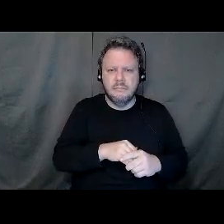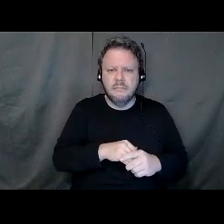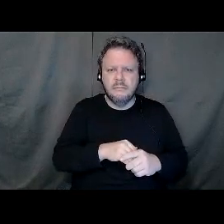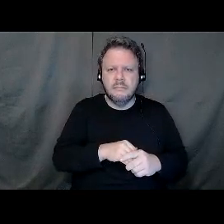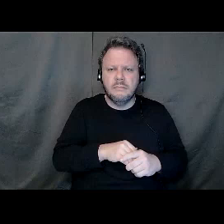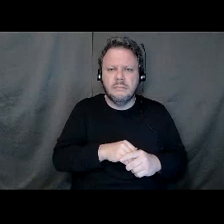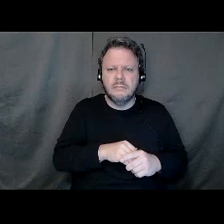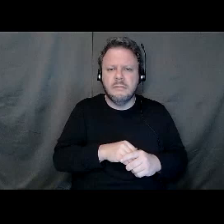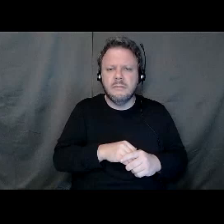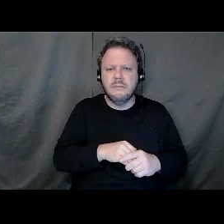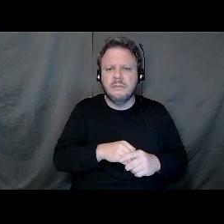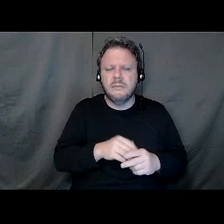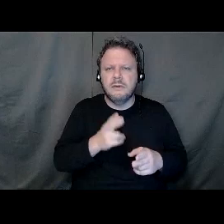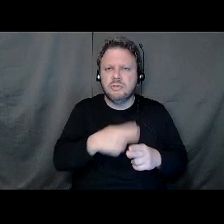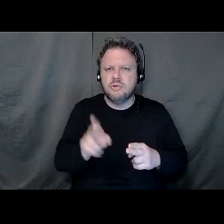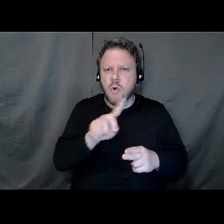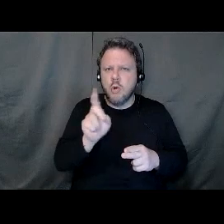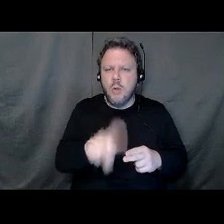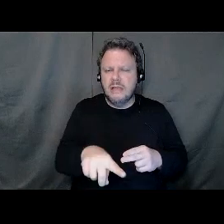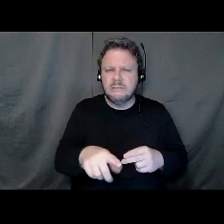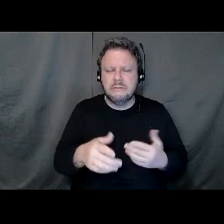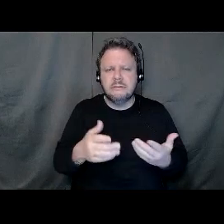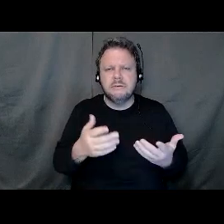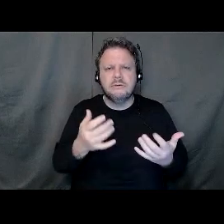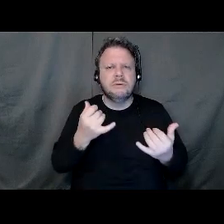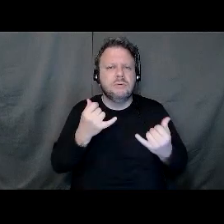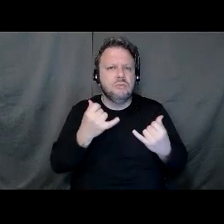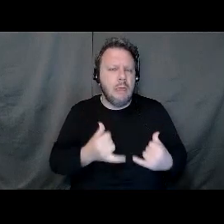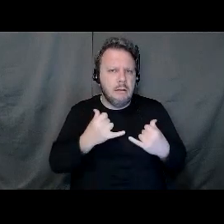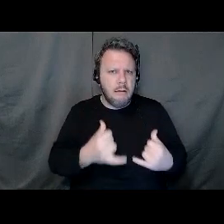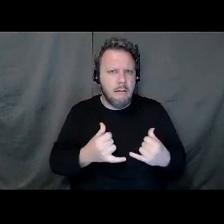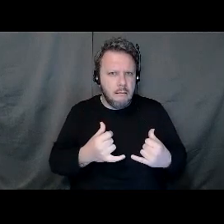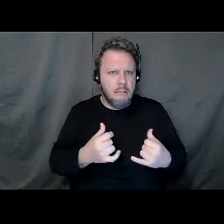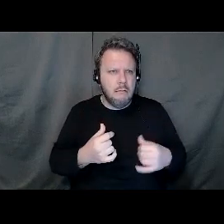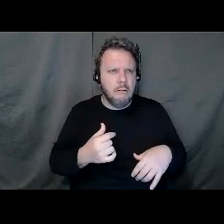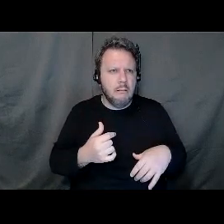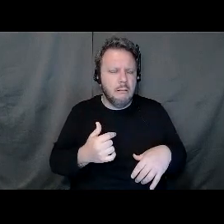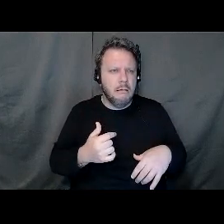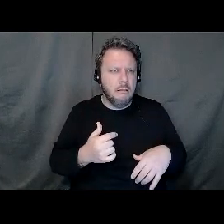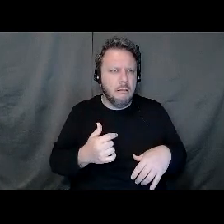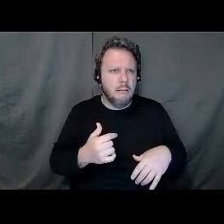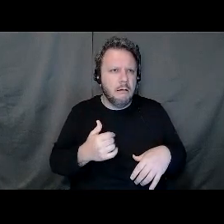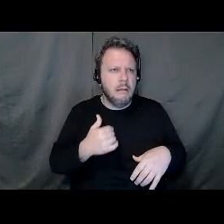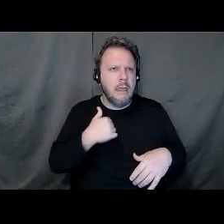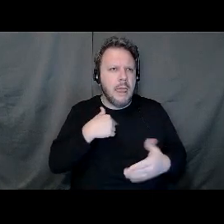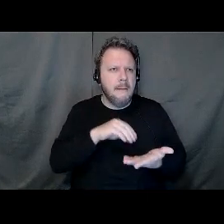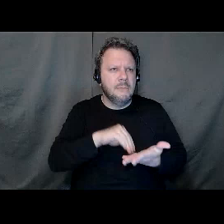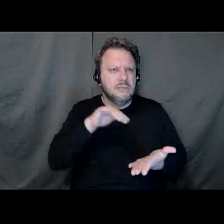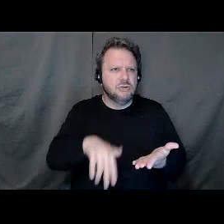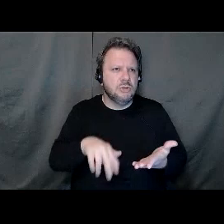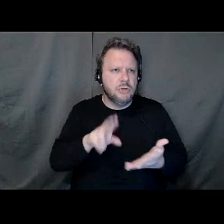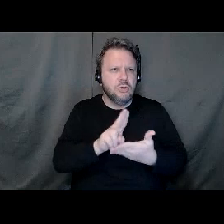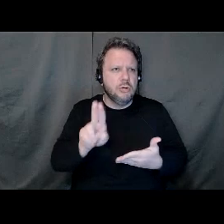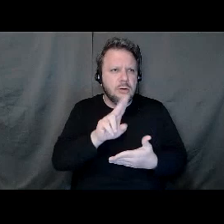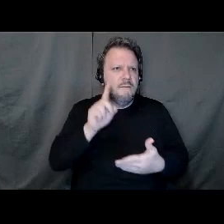Just a small question, maybe a direction. Right now I'm I'm on the I'm a student on the University of North Carolina,